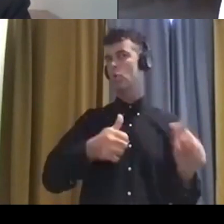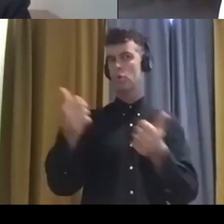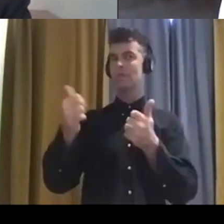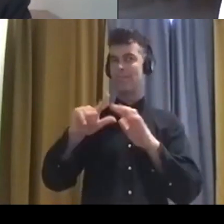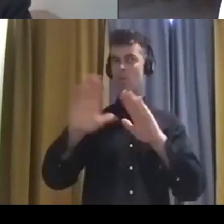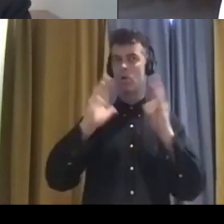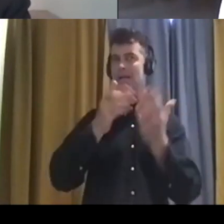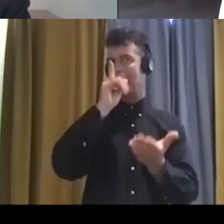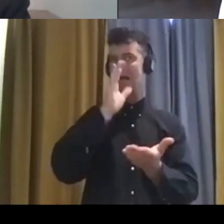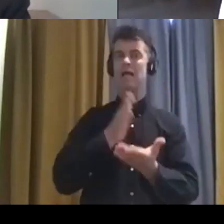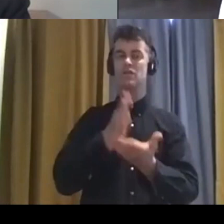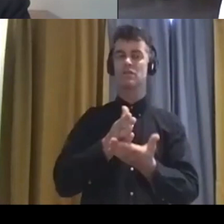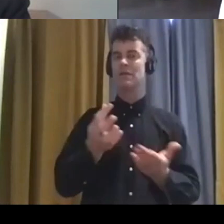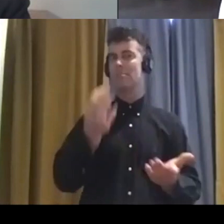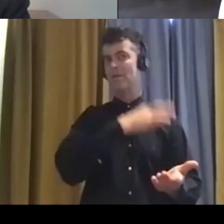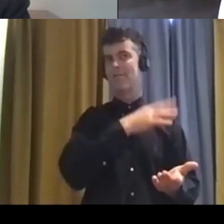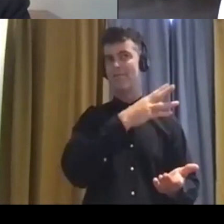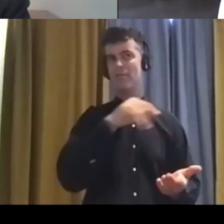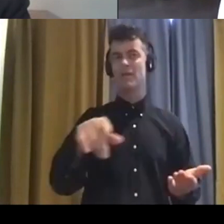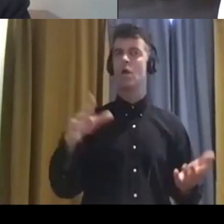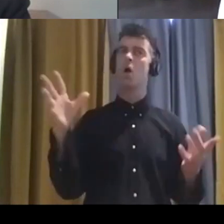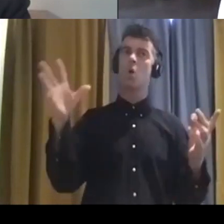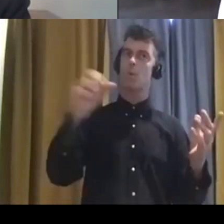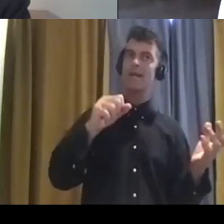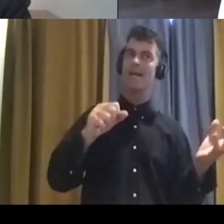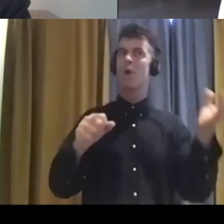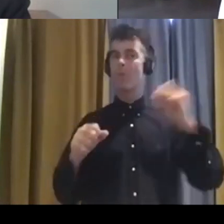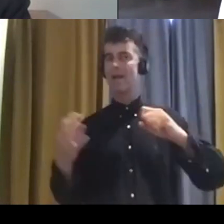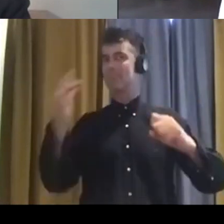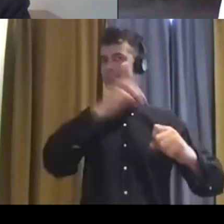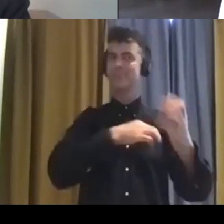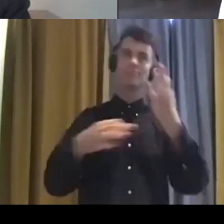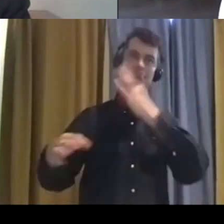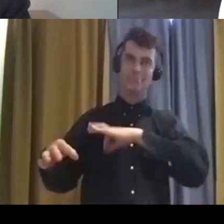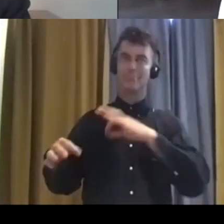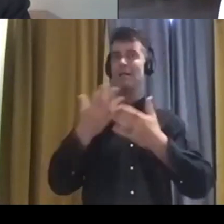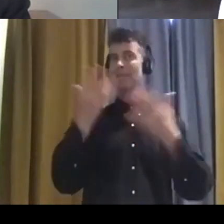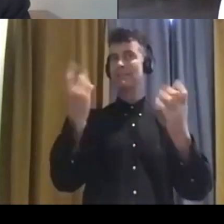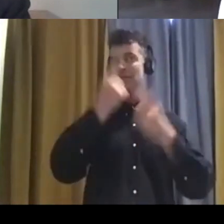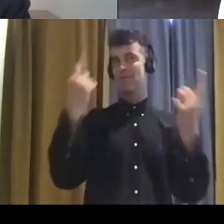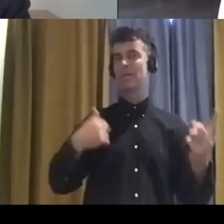you can actually benefit from it it's a win-win and I think the biggest insight for me is